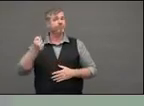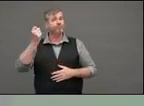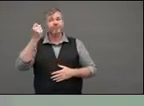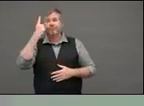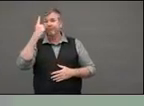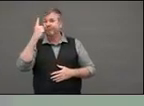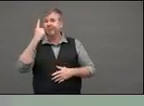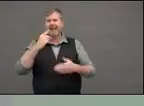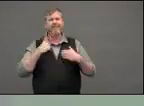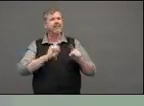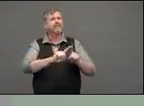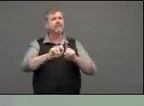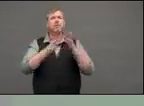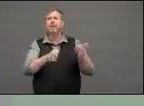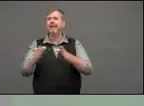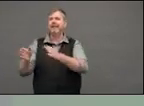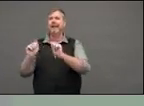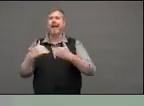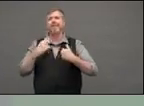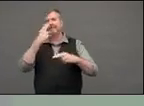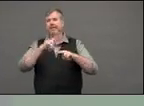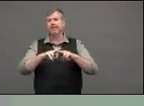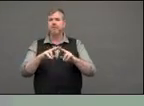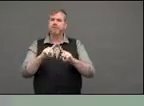also have to make sure that you know we're also thinking about